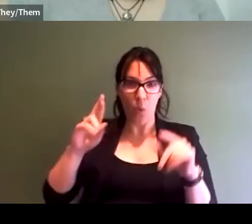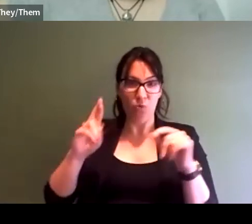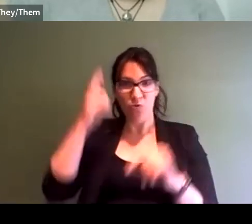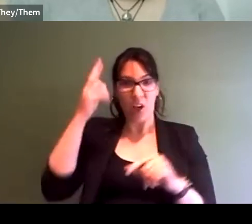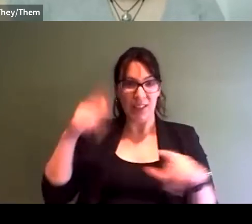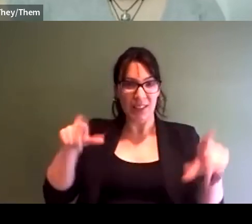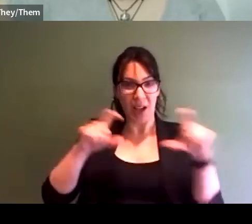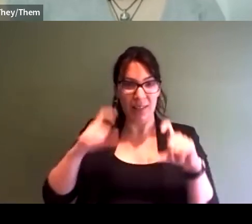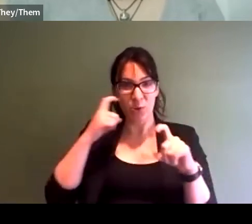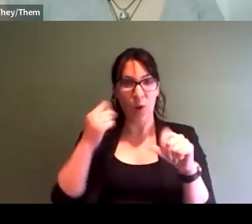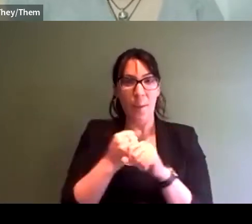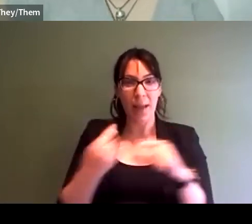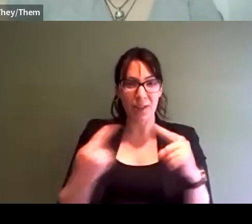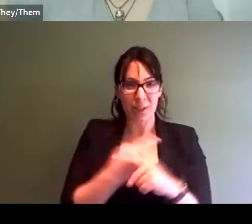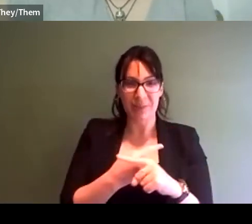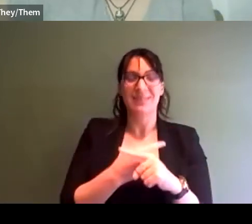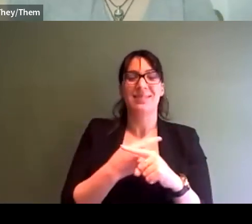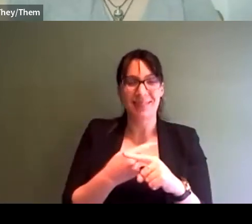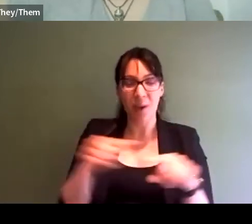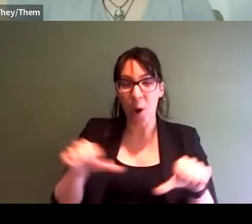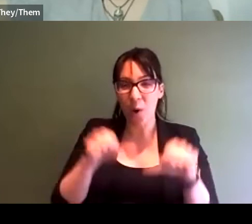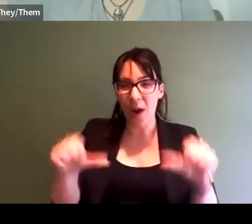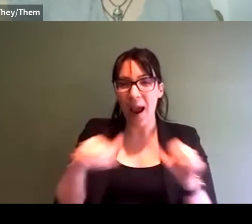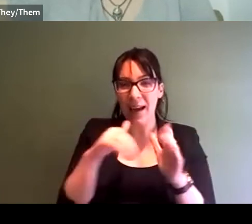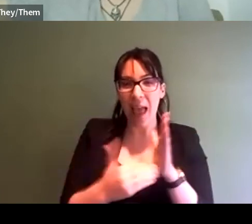Okay, it is 1144.